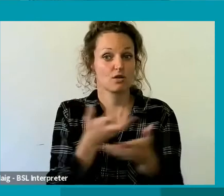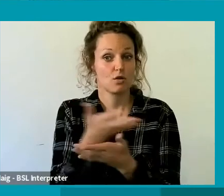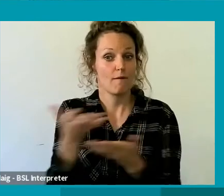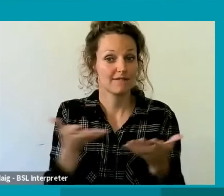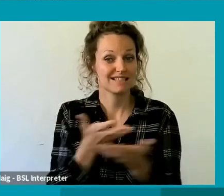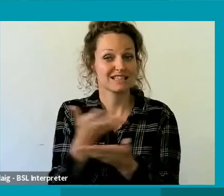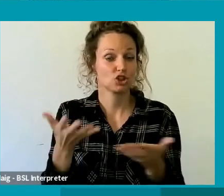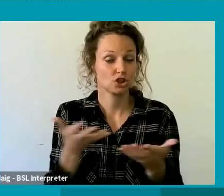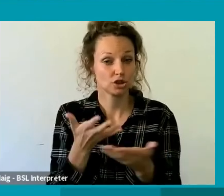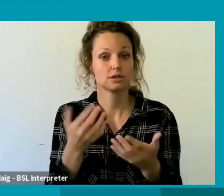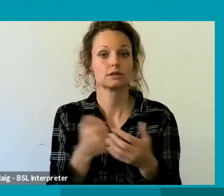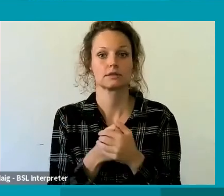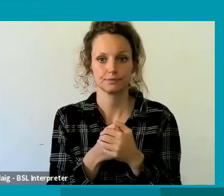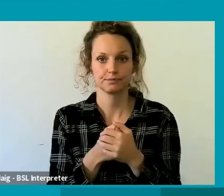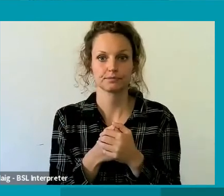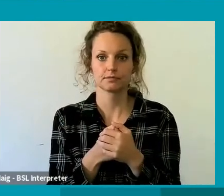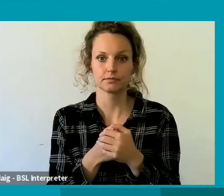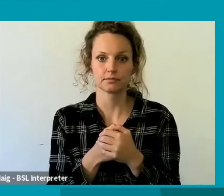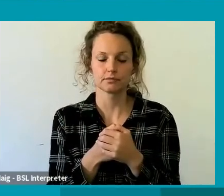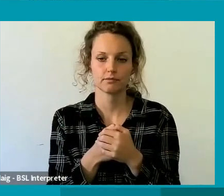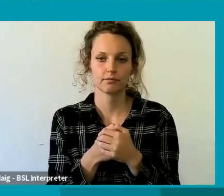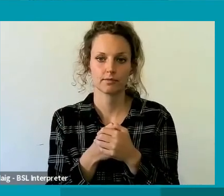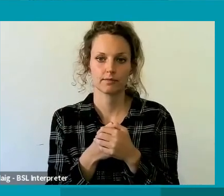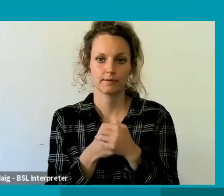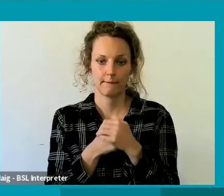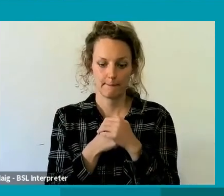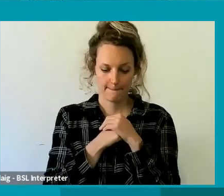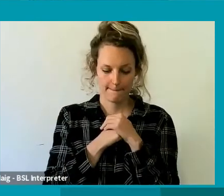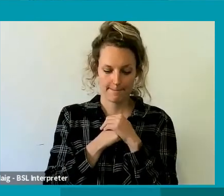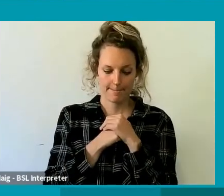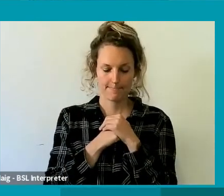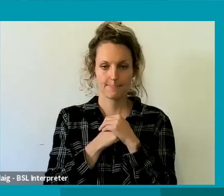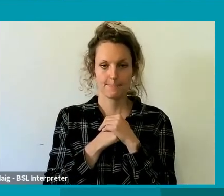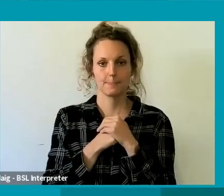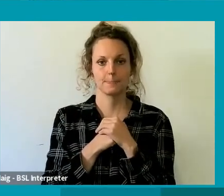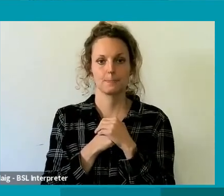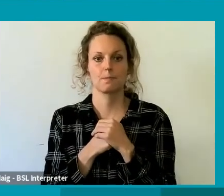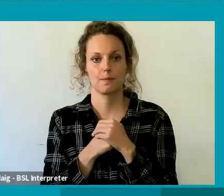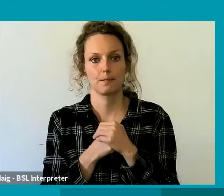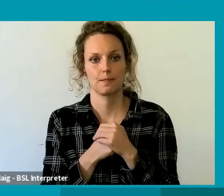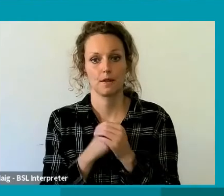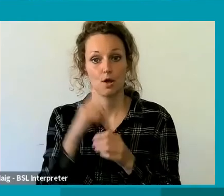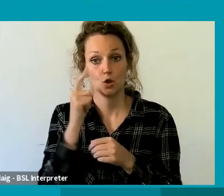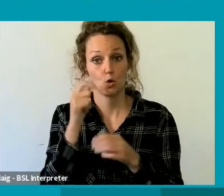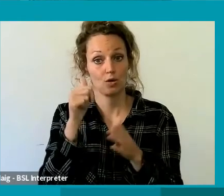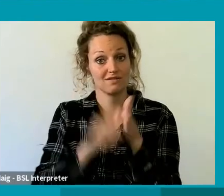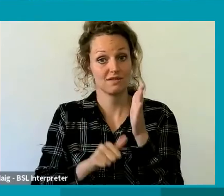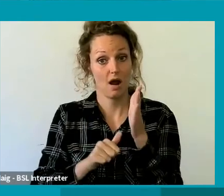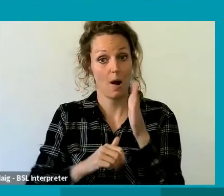you know that you can start building your connections and through your first, second and third connections?